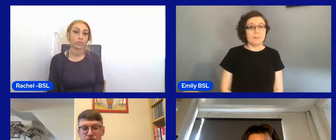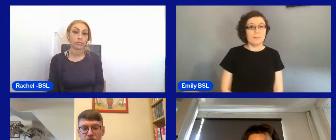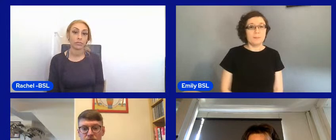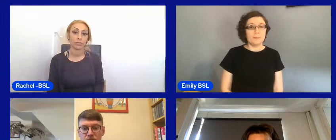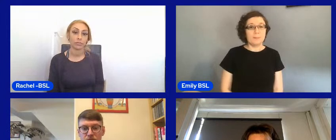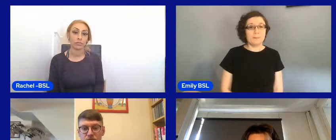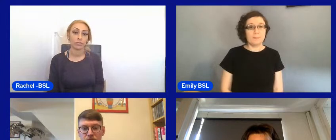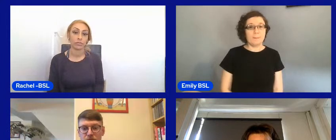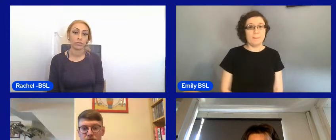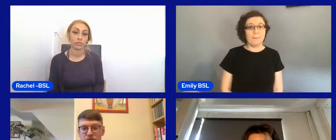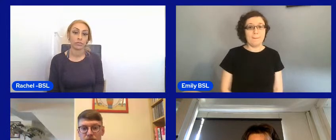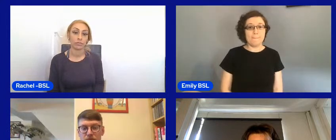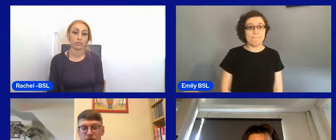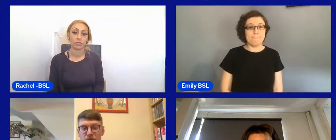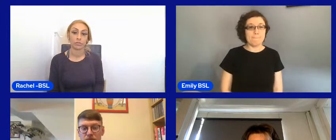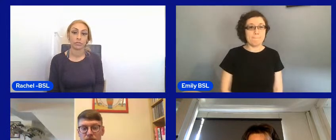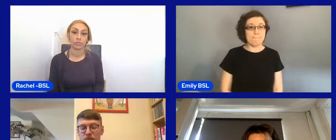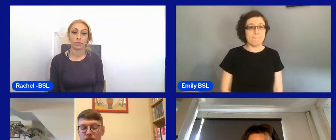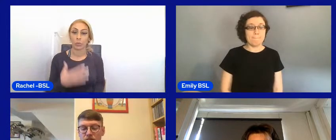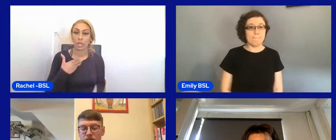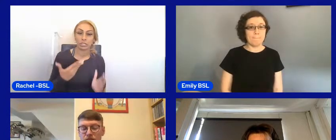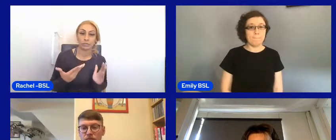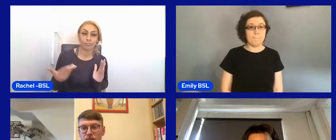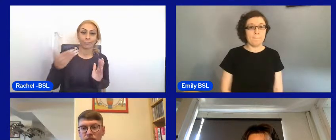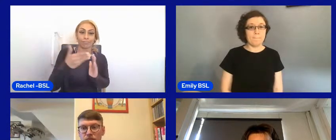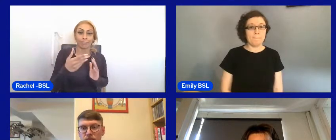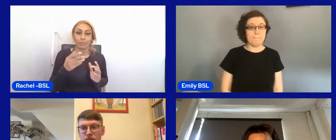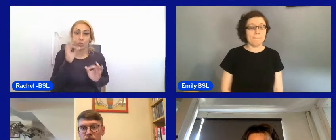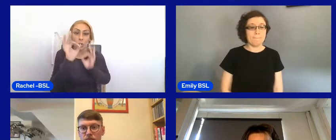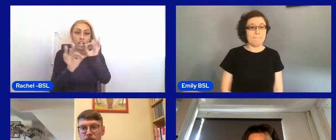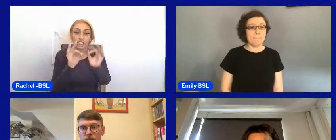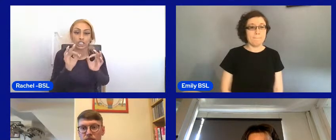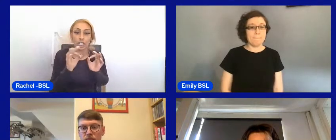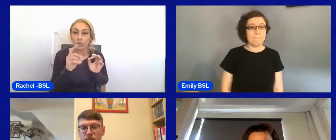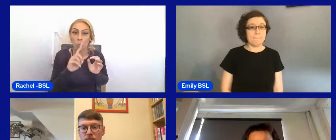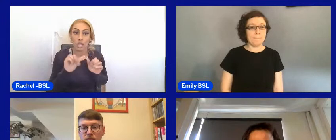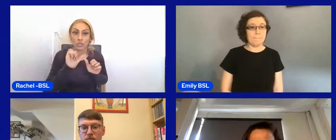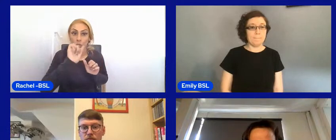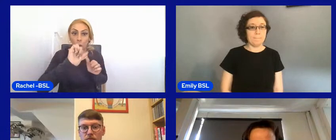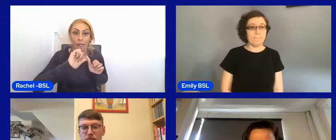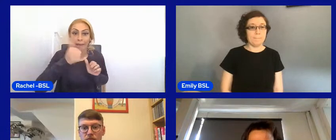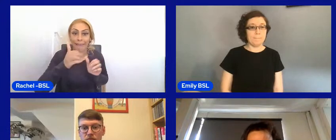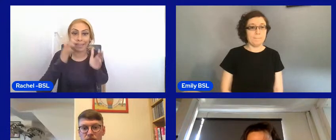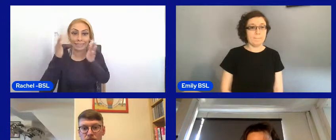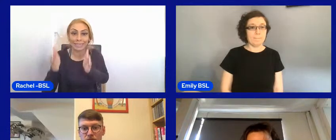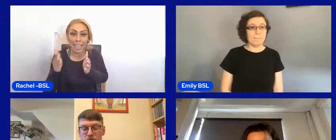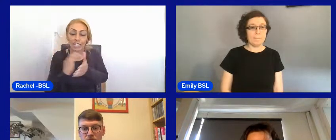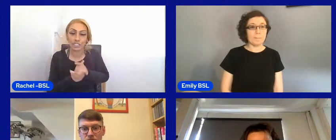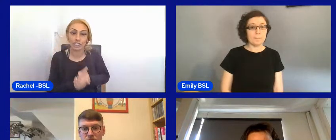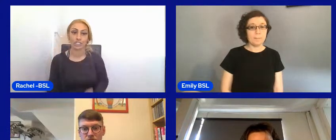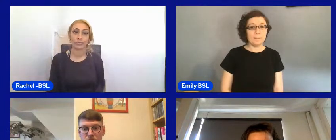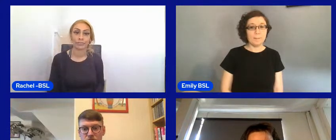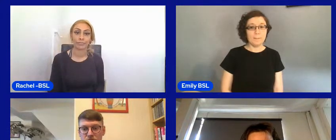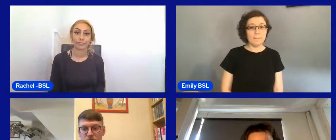I just going to incorporating questions from the audience, very quickly Ben-what is your next stage?